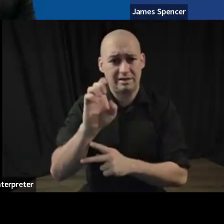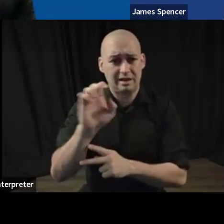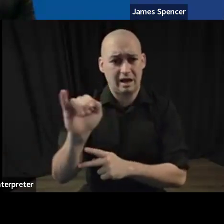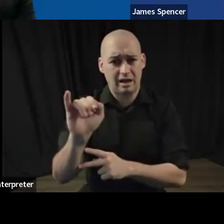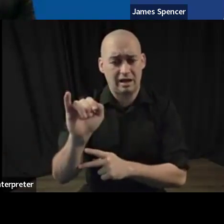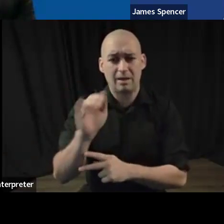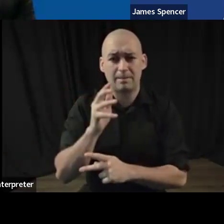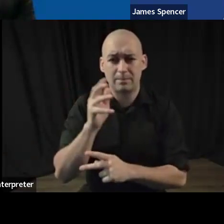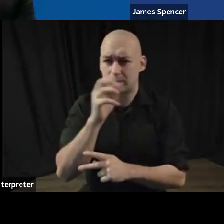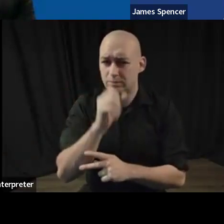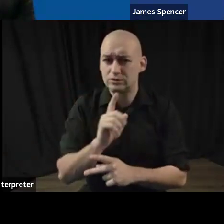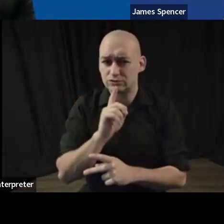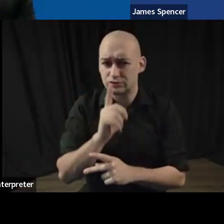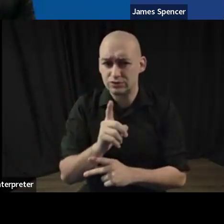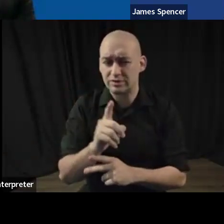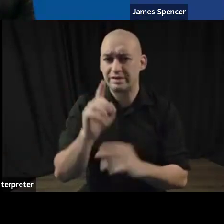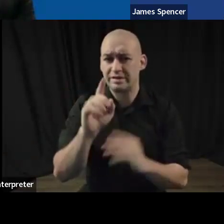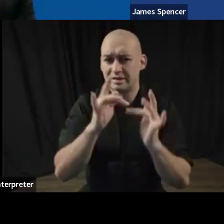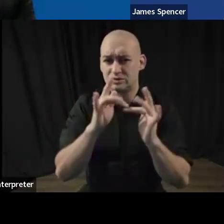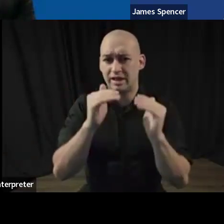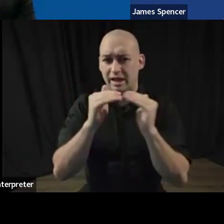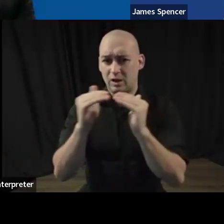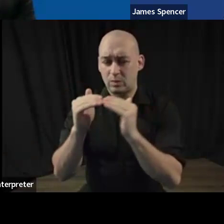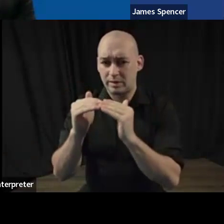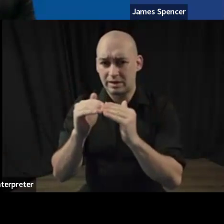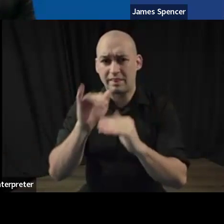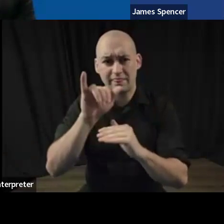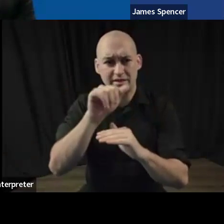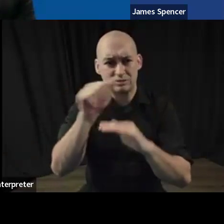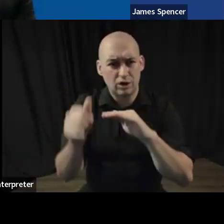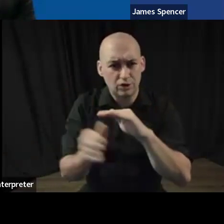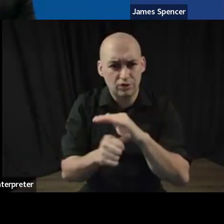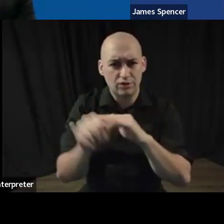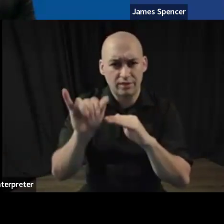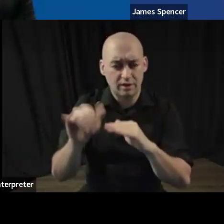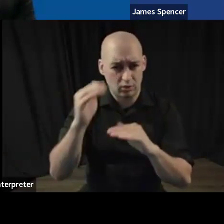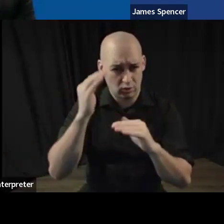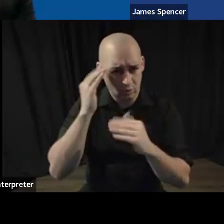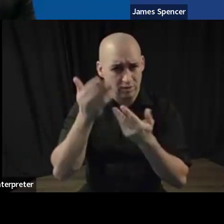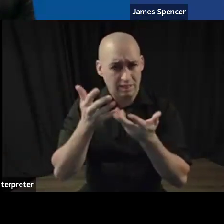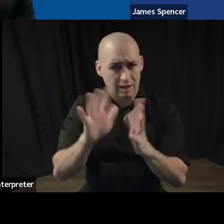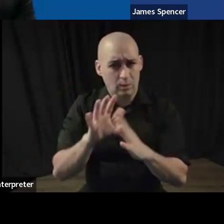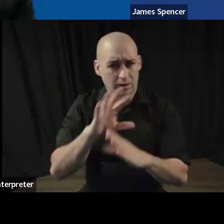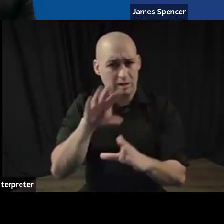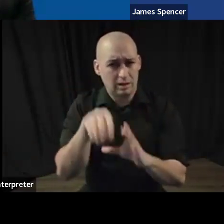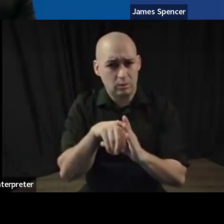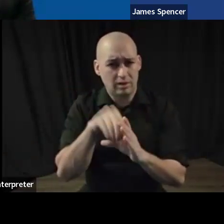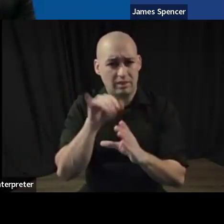just from what I've heard, that digital equity does fall under it. So, do you guys know if we're allowed to include that in the budget? If it's